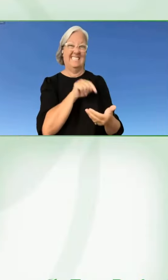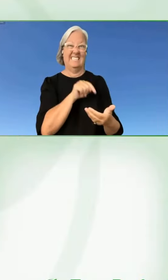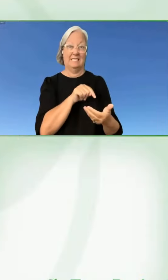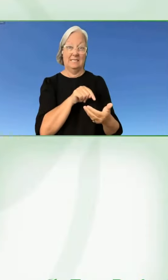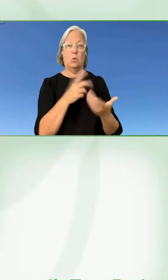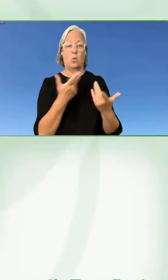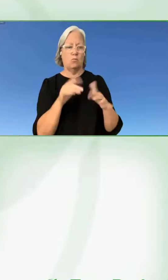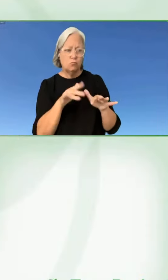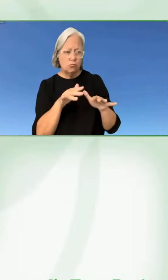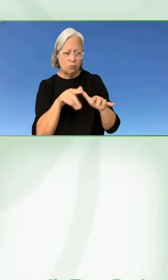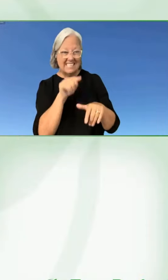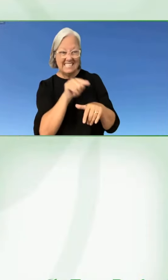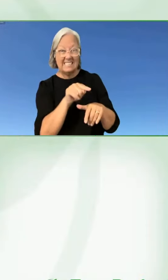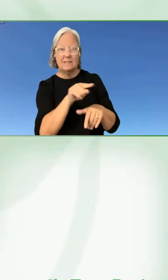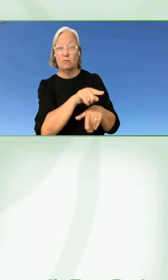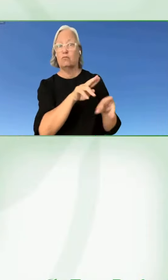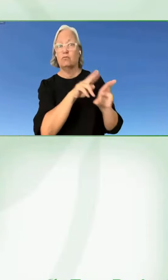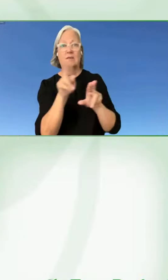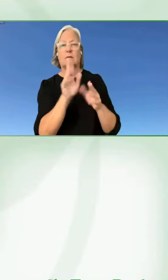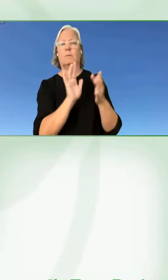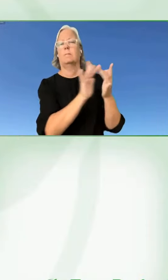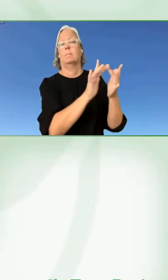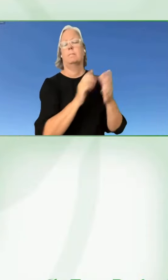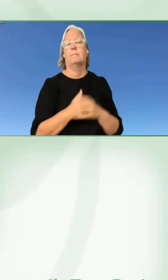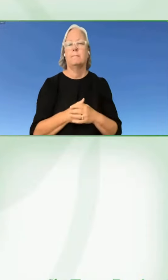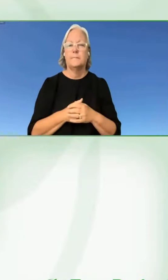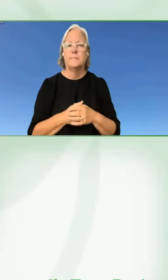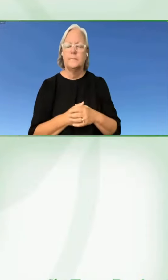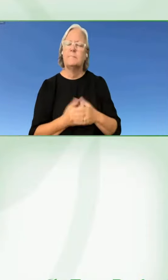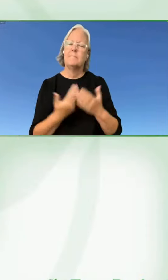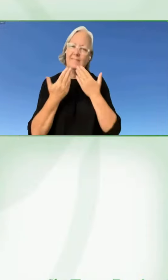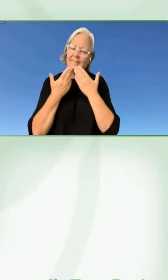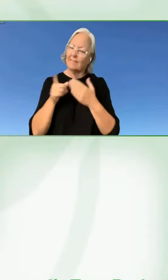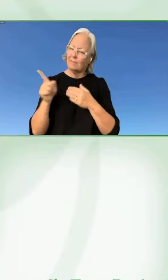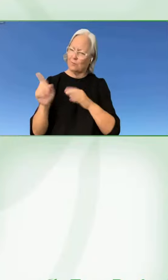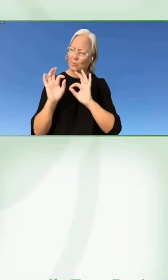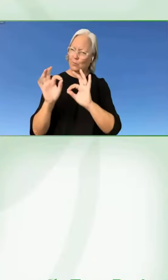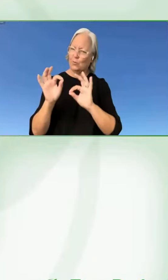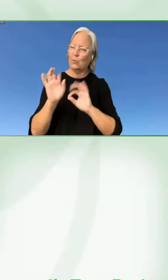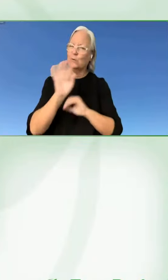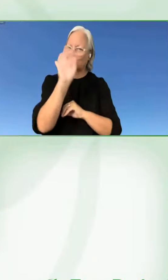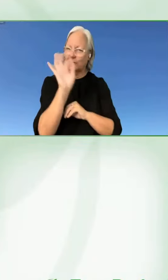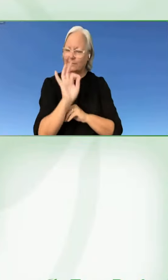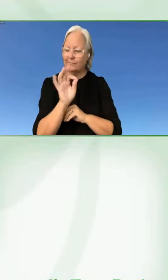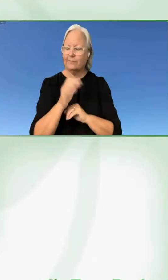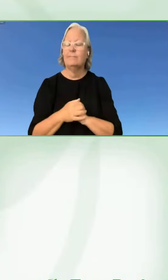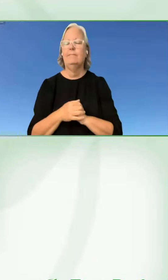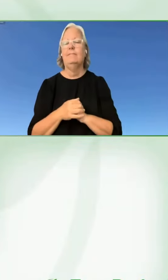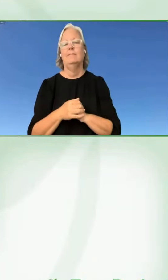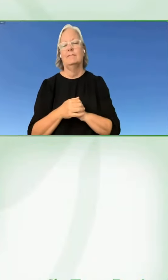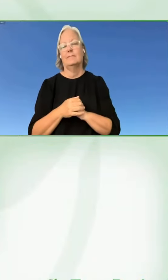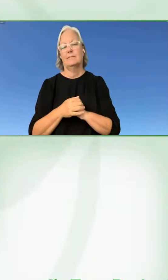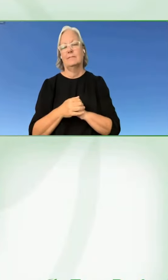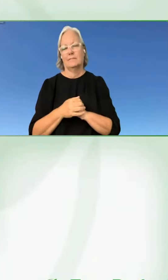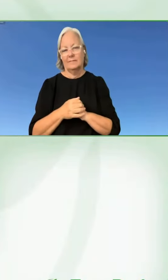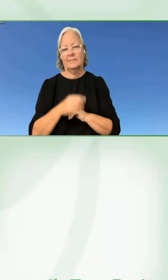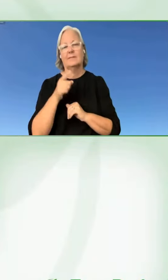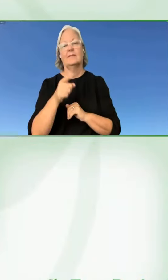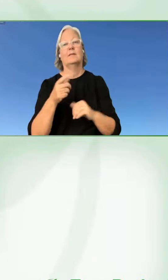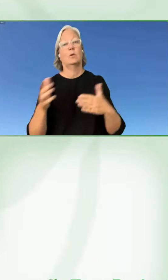Our software embedded in microscope, something like another company's products, using our software. So people use such machine... Thank you. And then coming to Helene because you mentioned Daugherty that the service is supposed to have or can potentially have 1.3 million people, just enough everyone we only have 9 million people in Austria, so that a huge percentage. In developing that service, what was surprising for you, and also did you then along the way